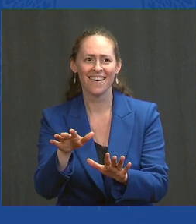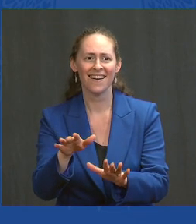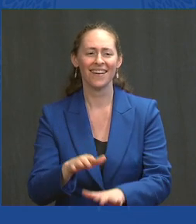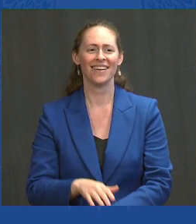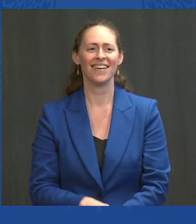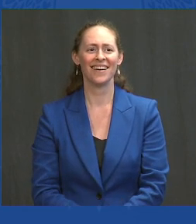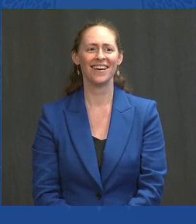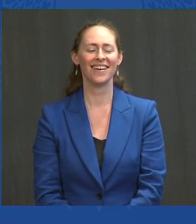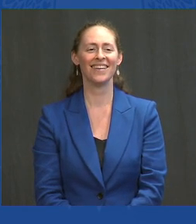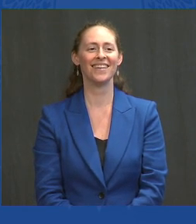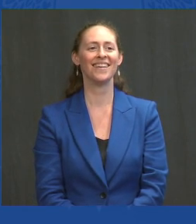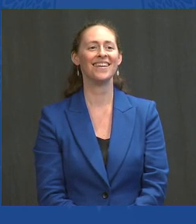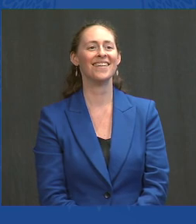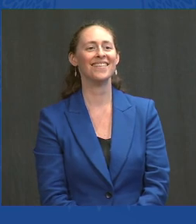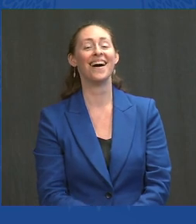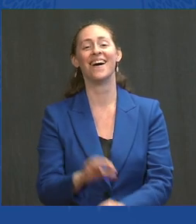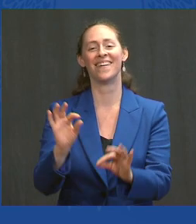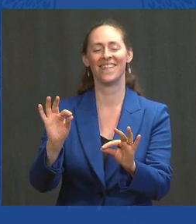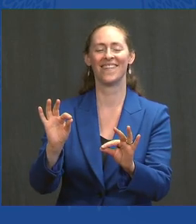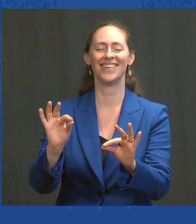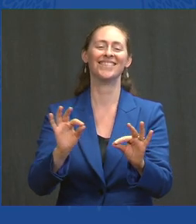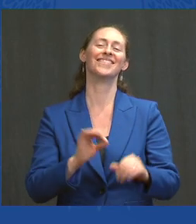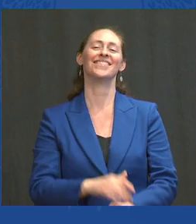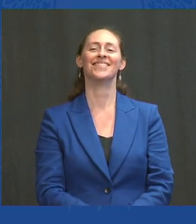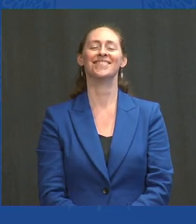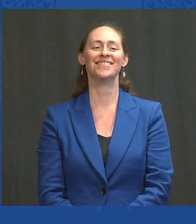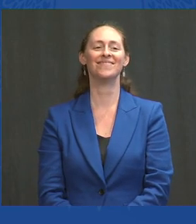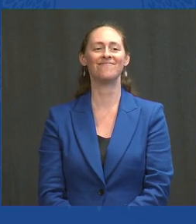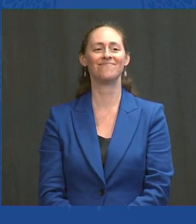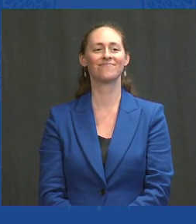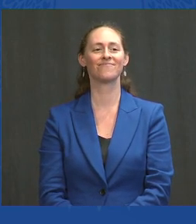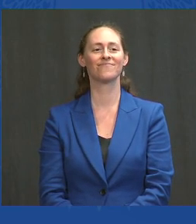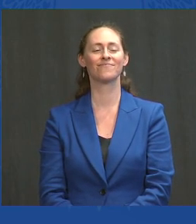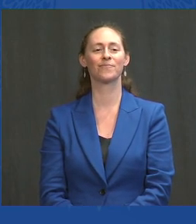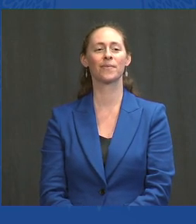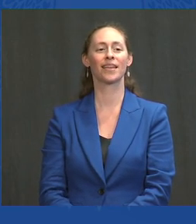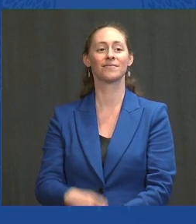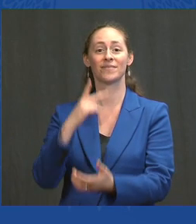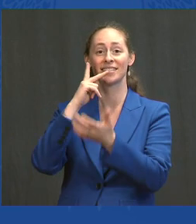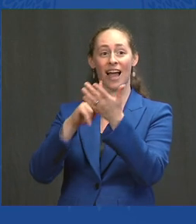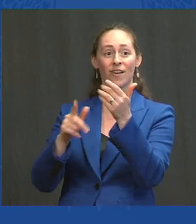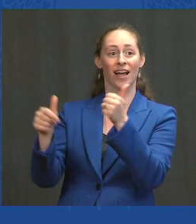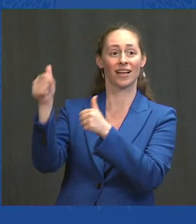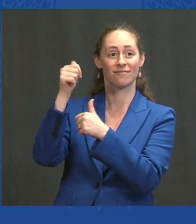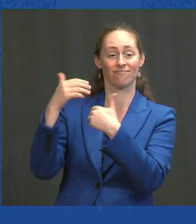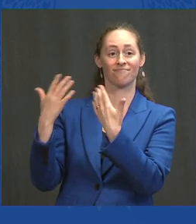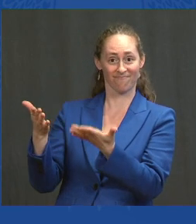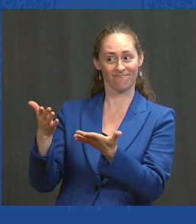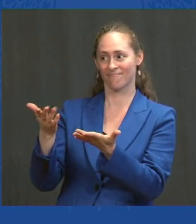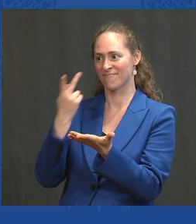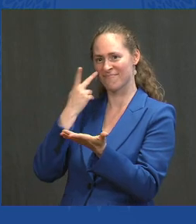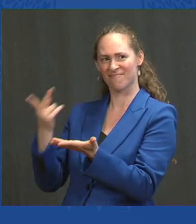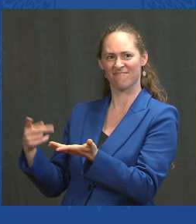Thank you, ma'am. Secretary Mayorkas, I present to you 21 candidates representing 16 countries